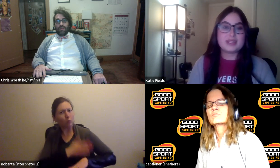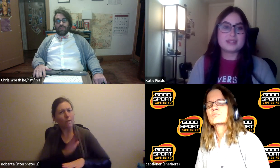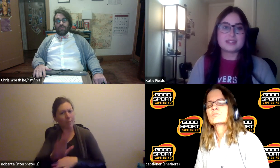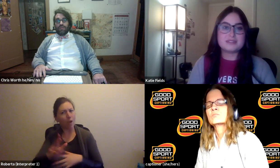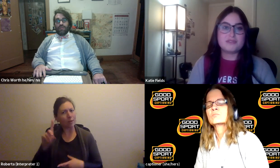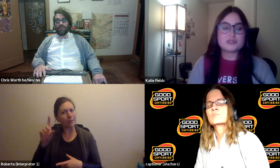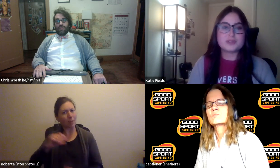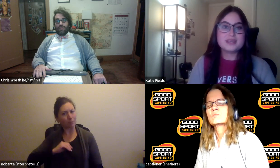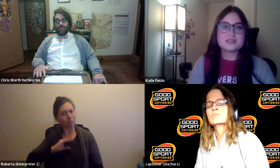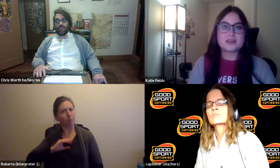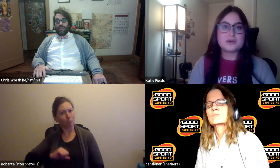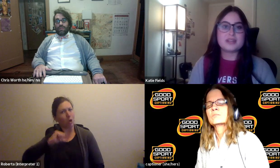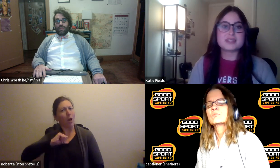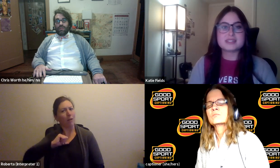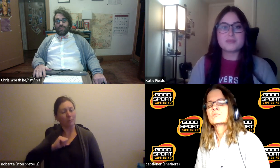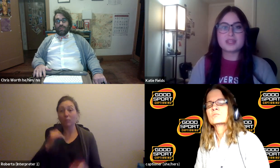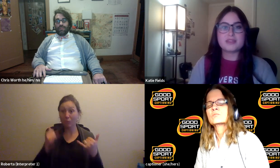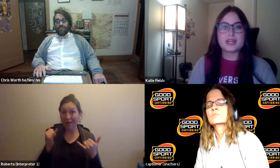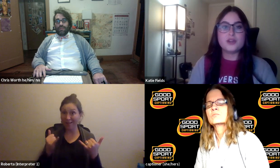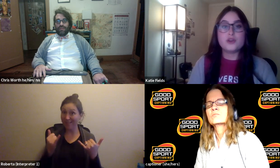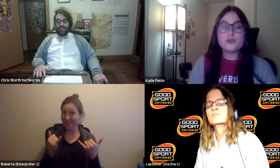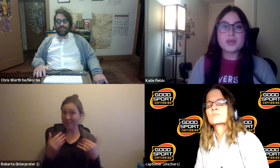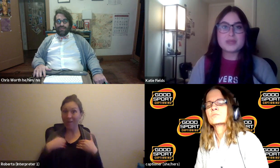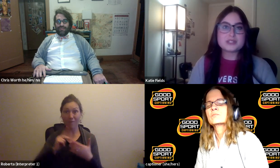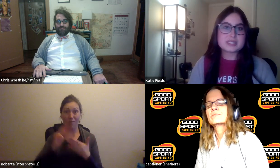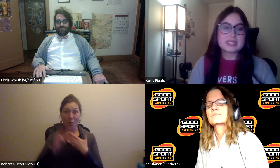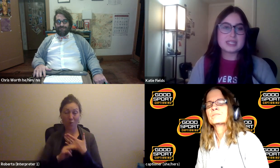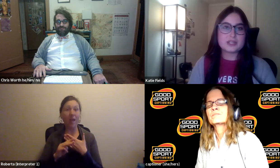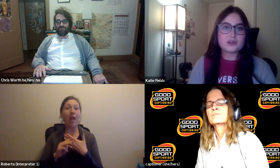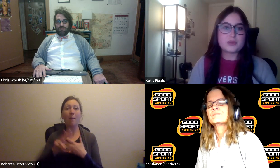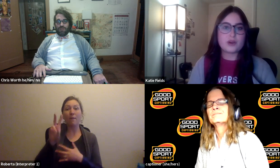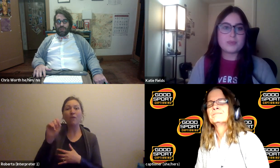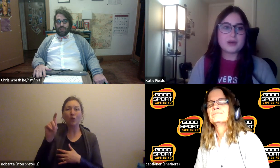conducted virtually so if it's something that you might be interested in learning more about,